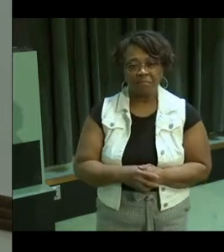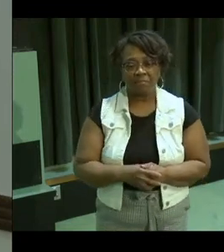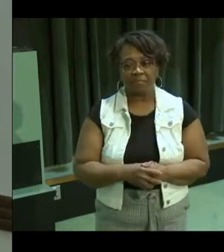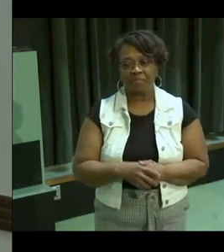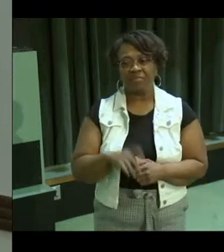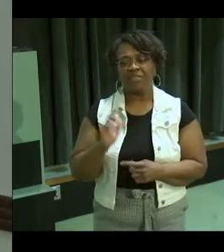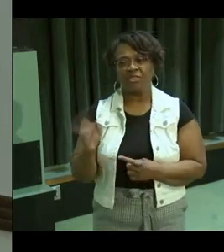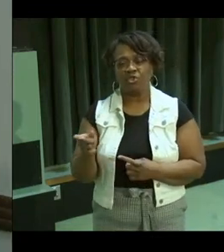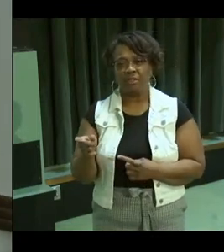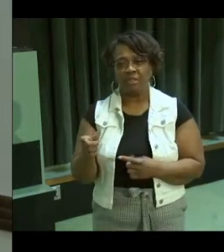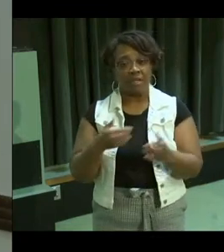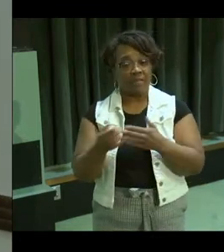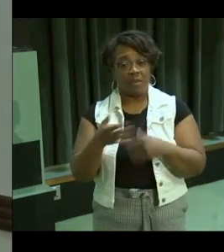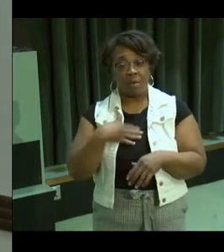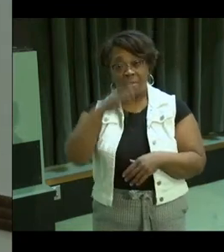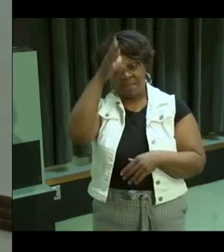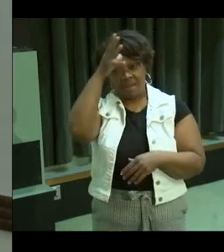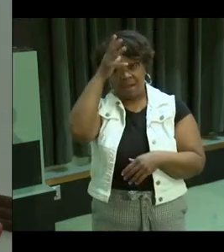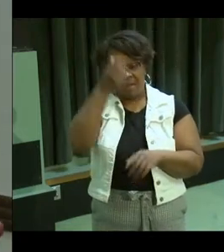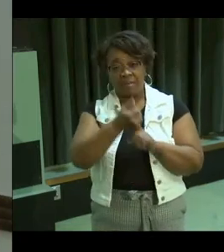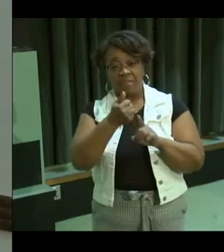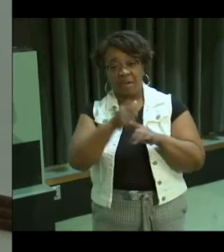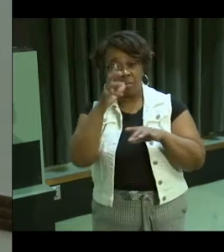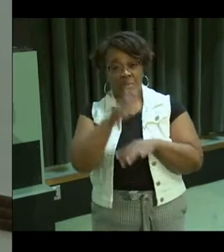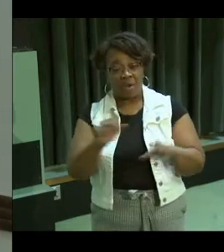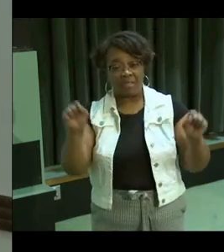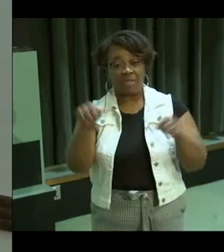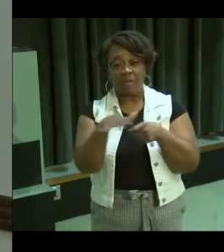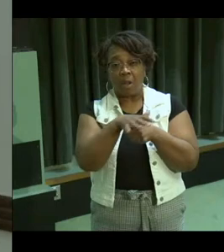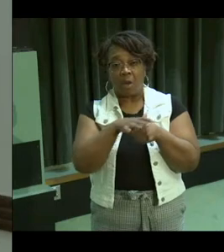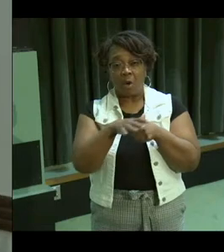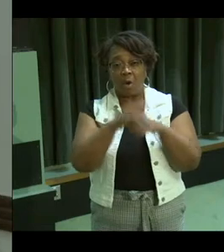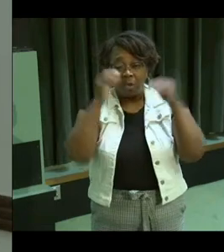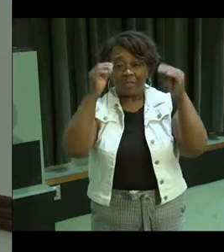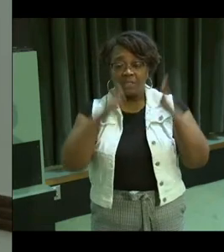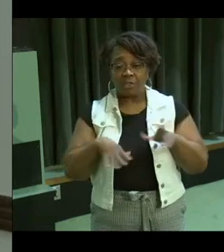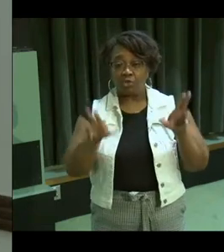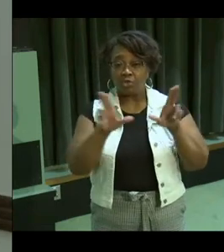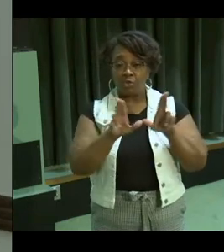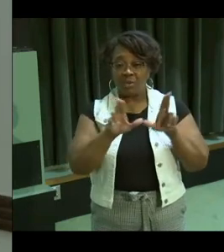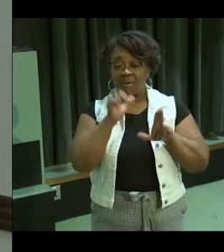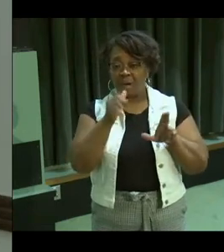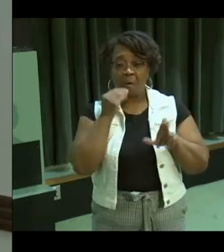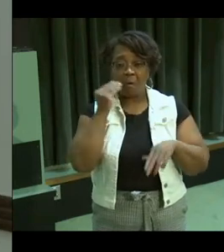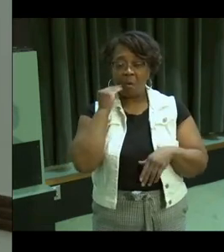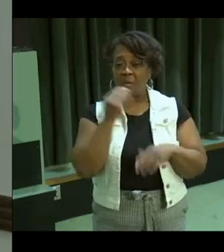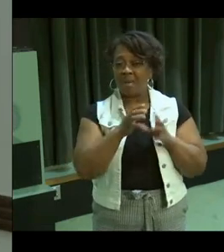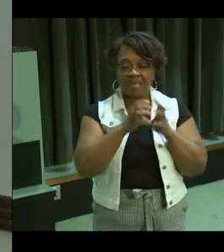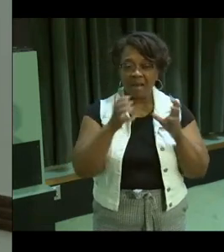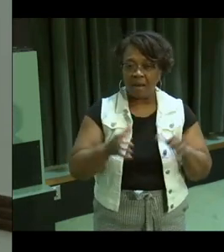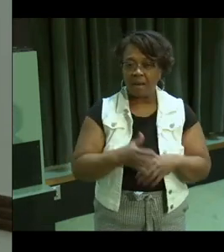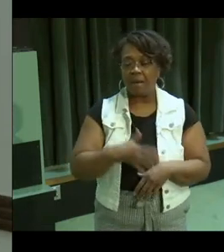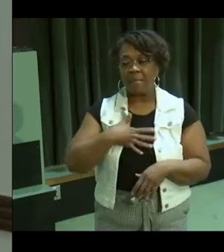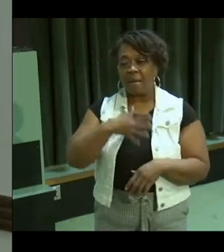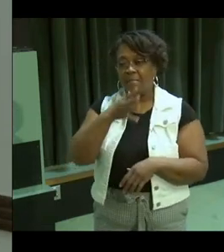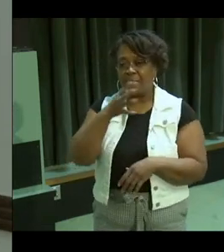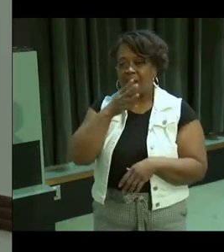Even though my father was a president of his local teachers